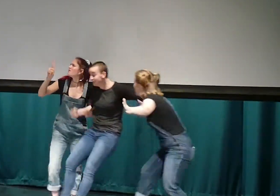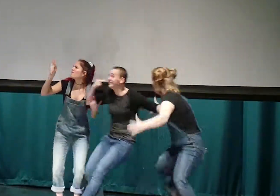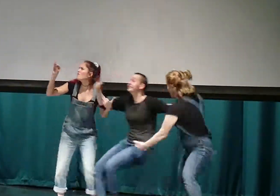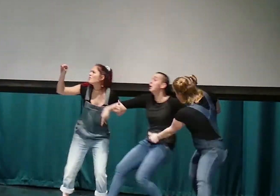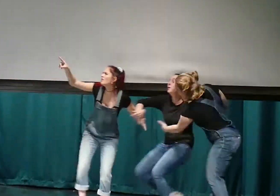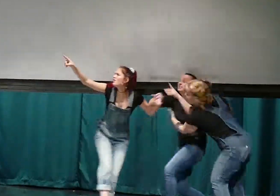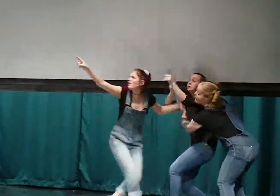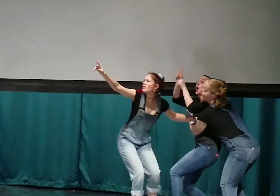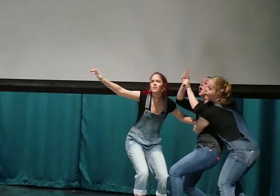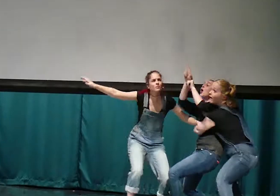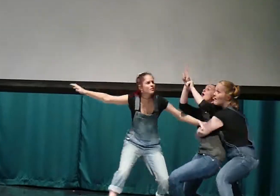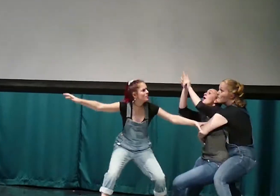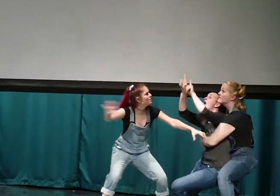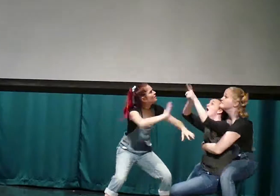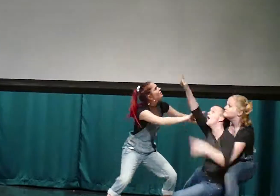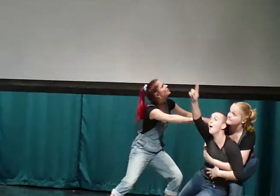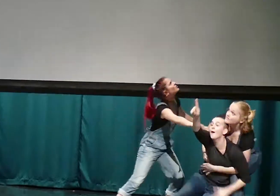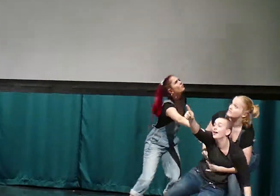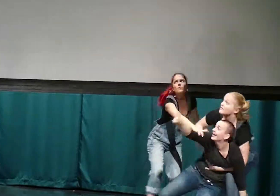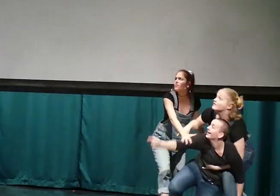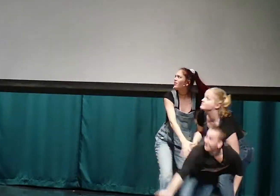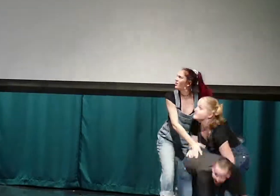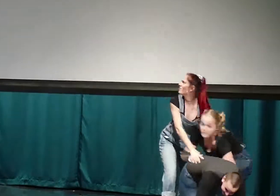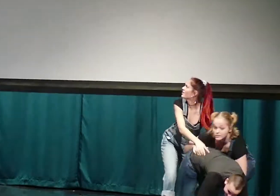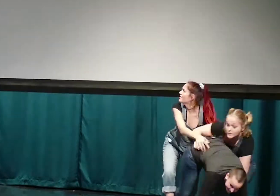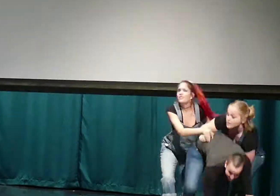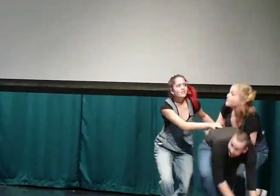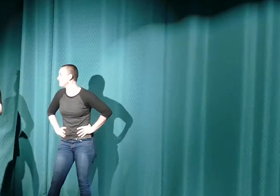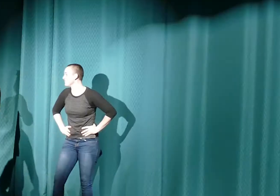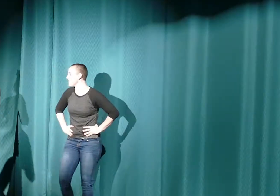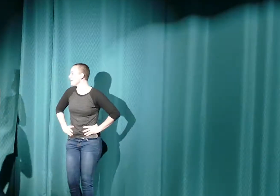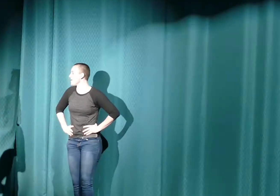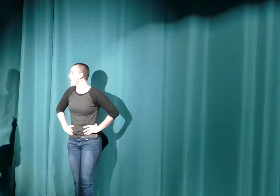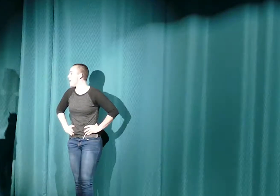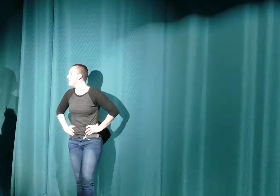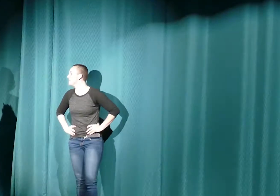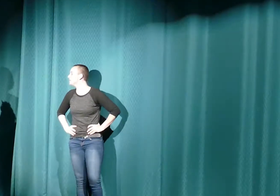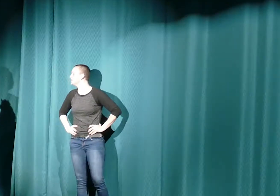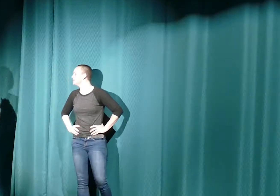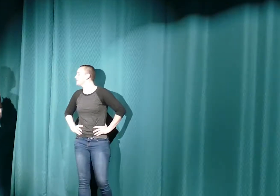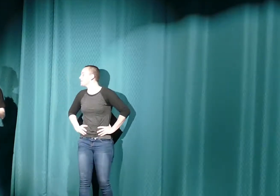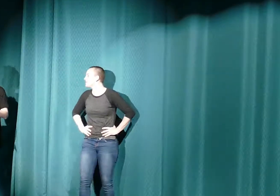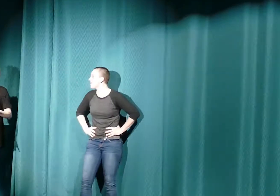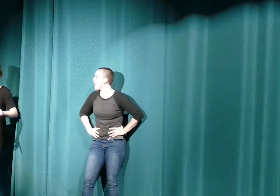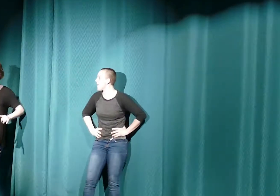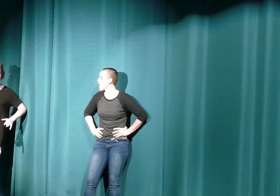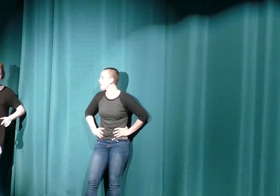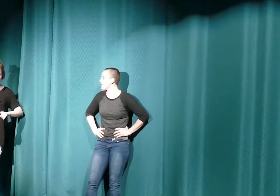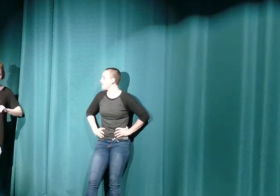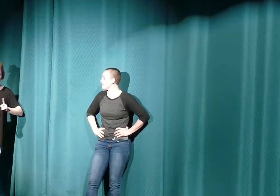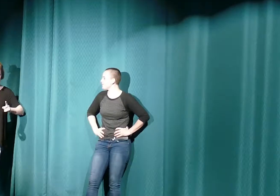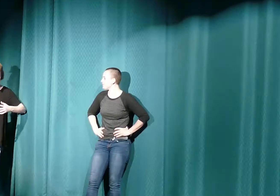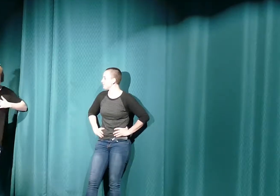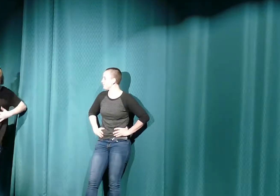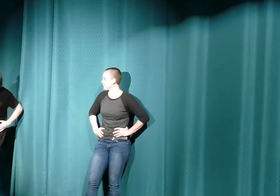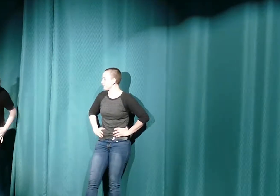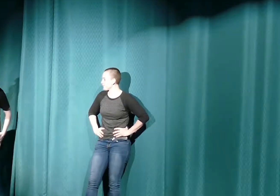Is that a UFO?!?! Whoa! The stars!! The stars! Back to the 90's huh? Hmmm, but my clothes...